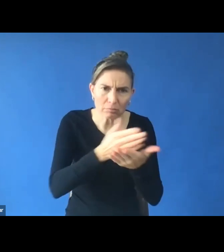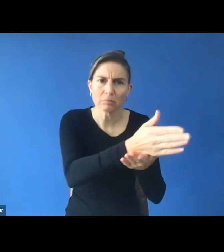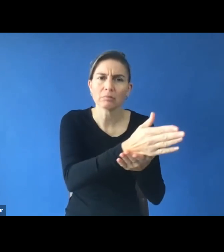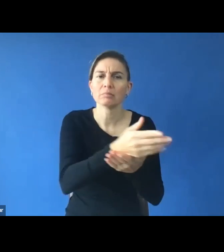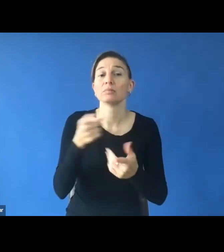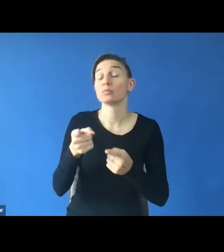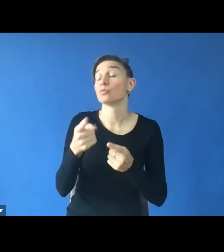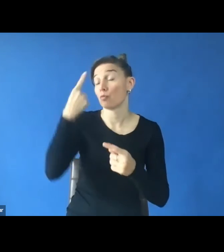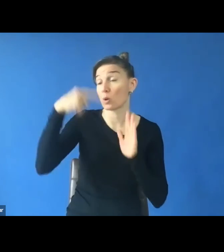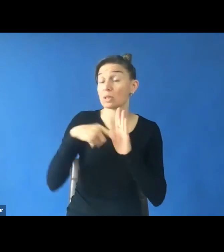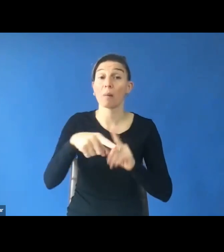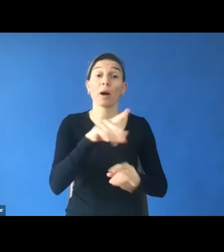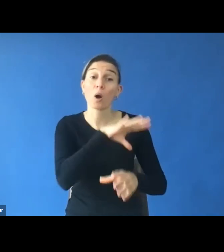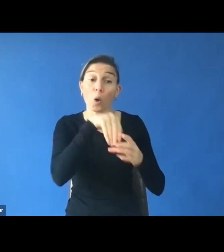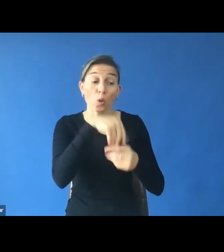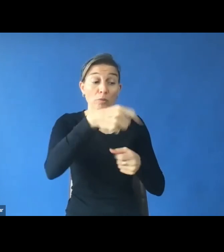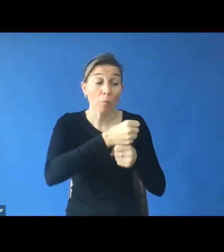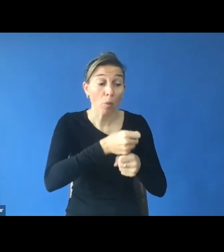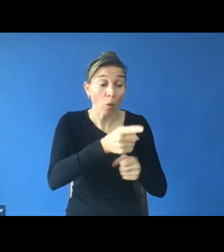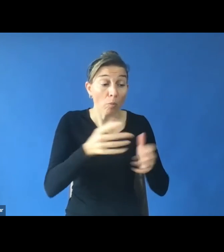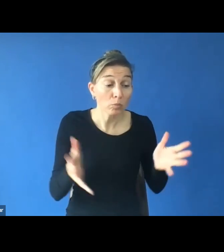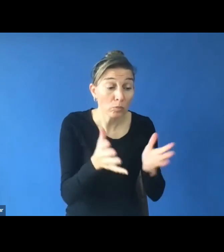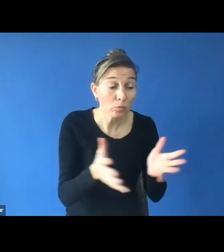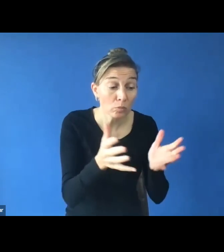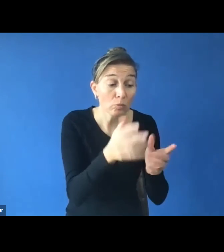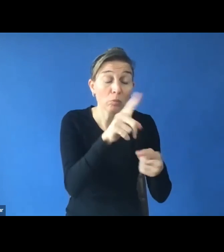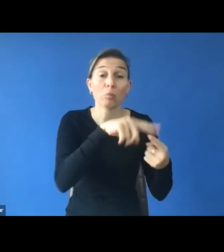to inclusive employment models and inclusive social policy.